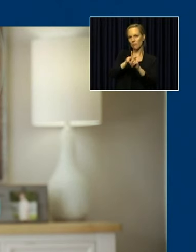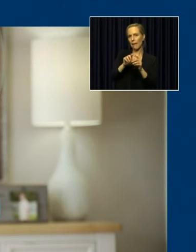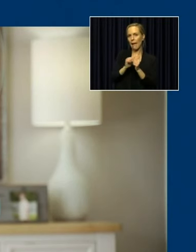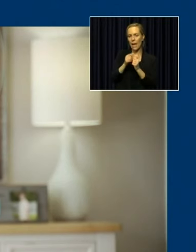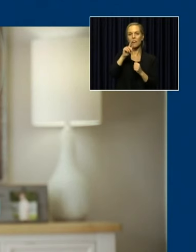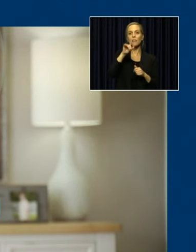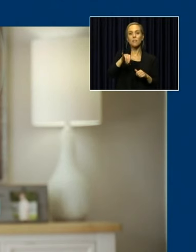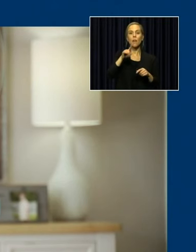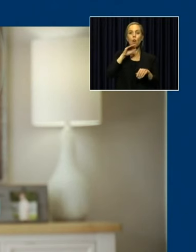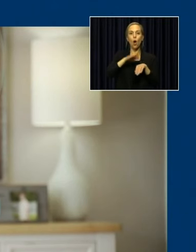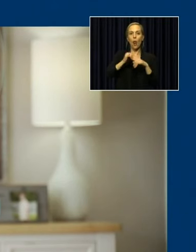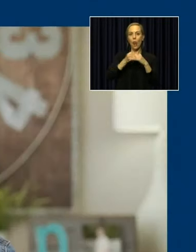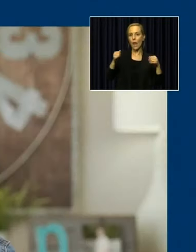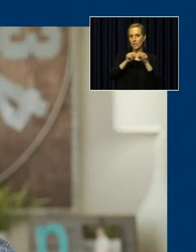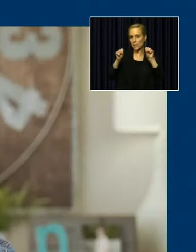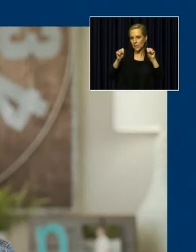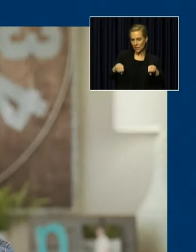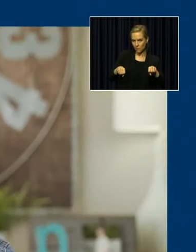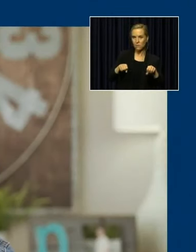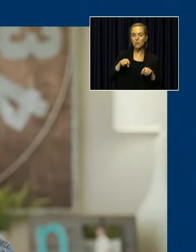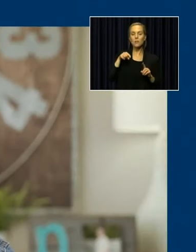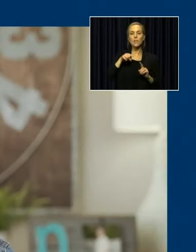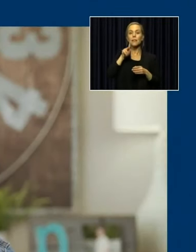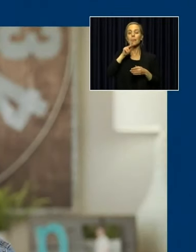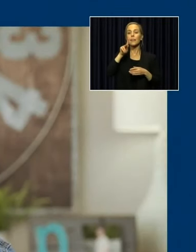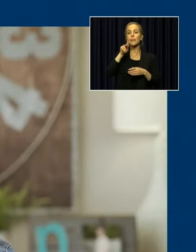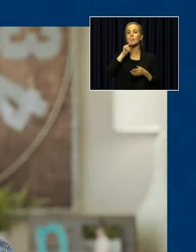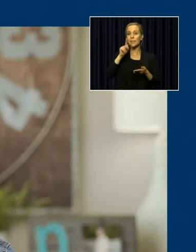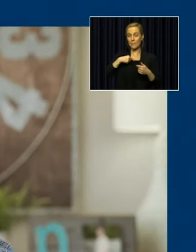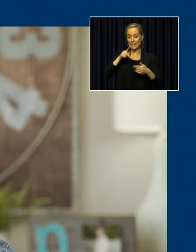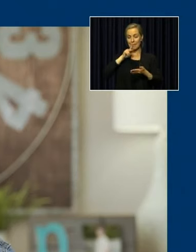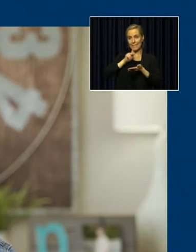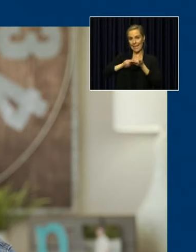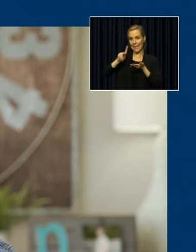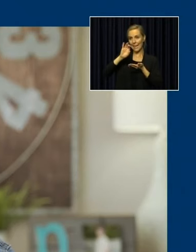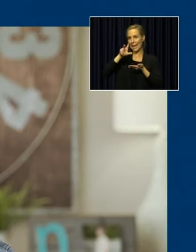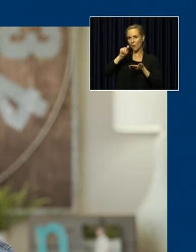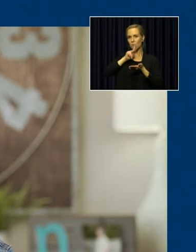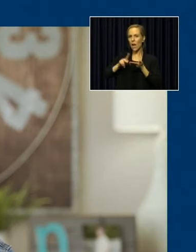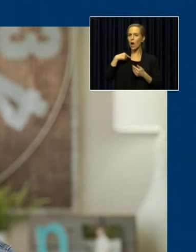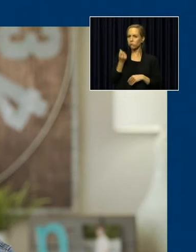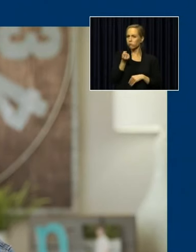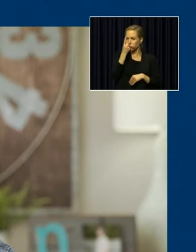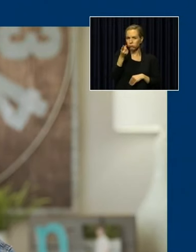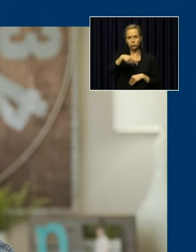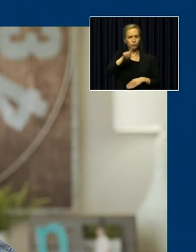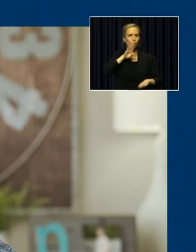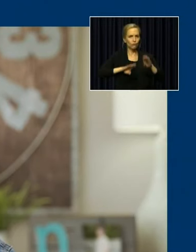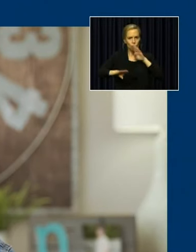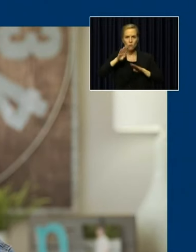FOR THE FUND WILL BE. IF YOU WANT TO MAKE A DIVOT U.